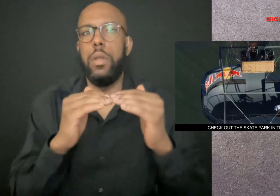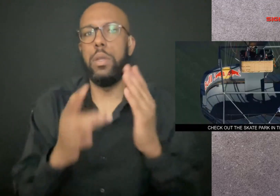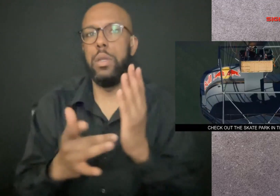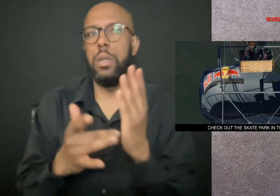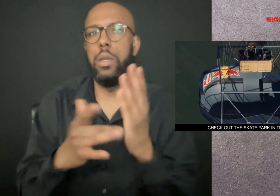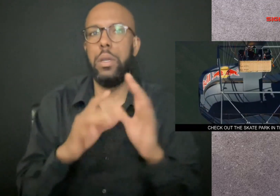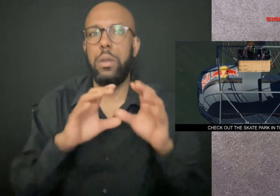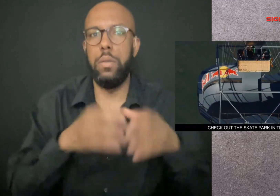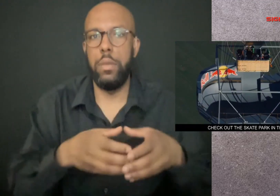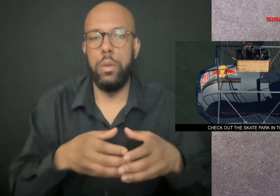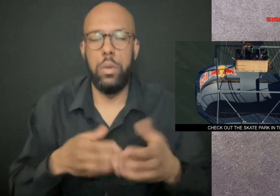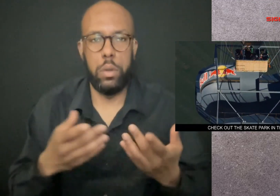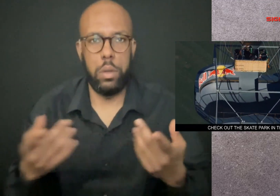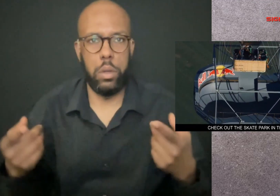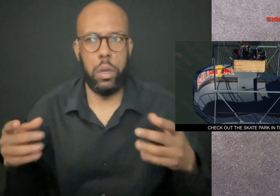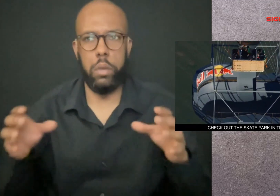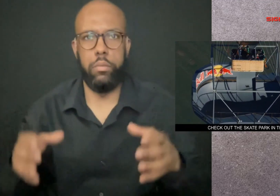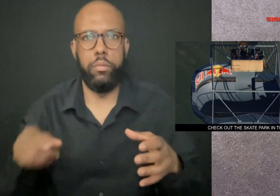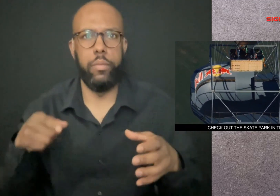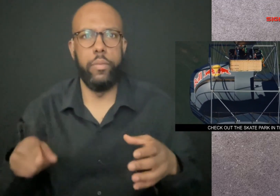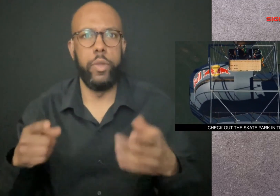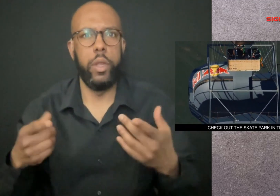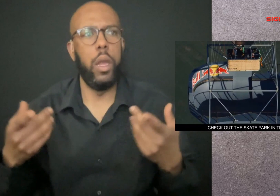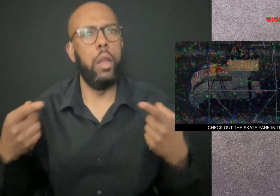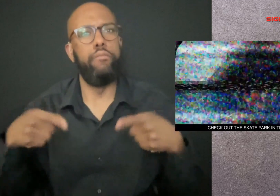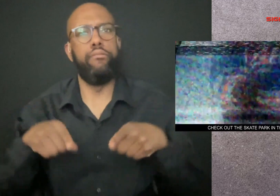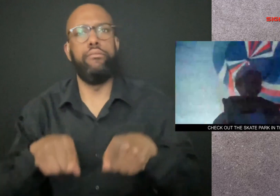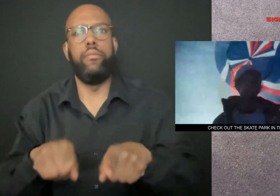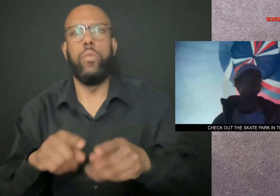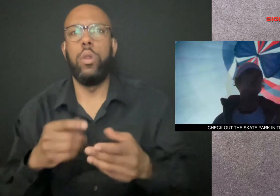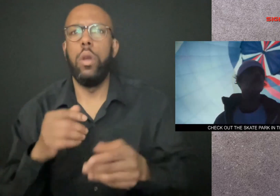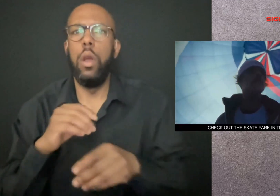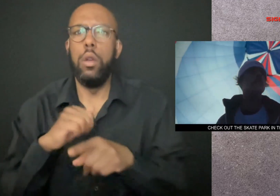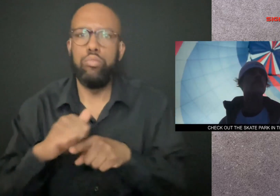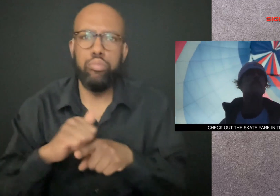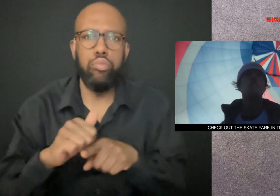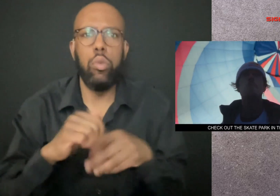also understand this is not the official NOAA hurricane forecast